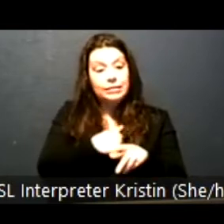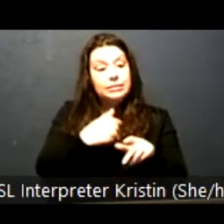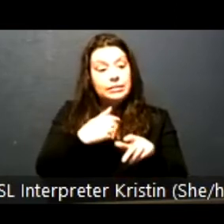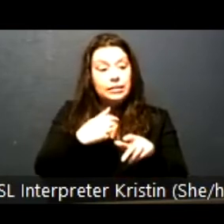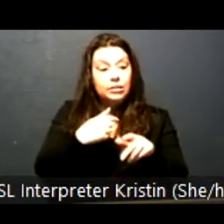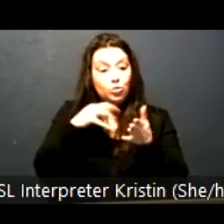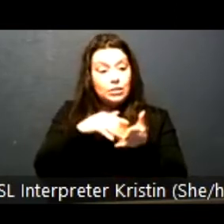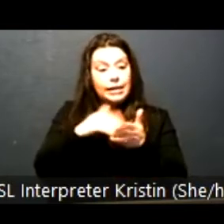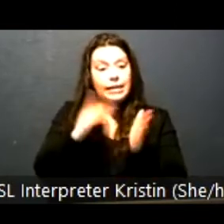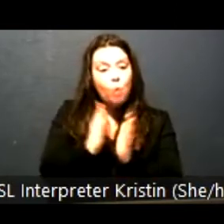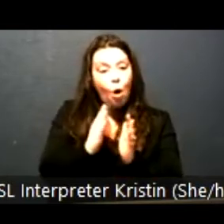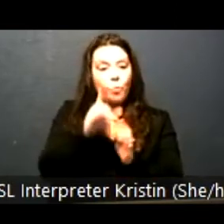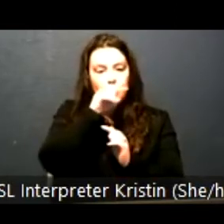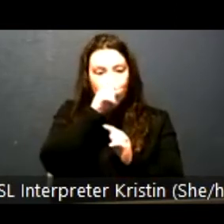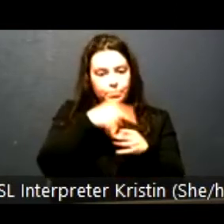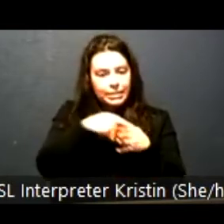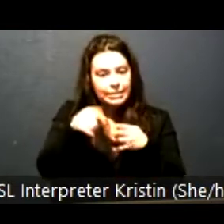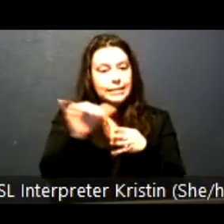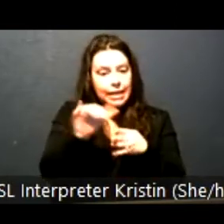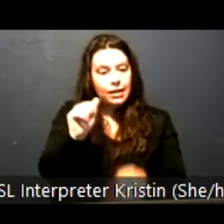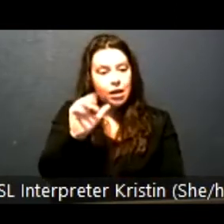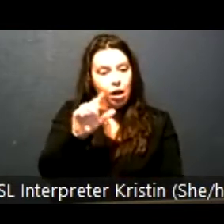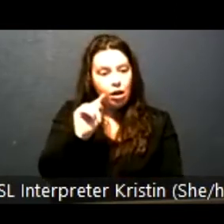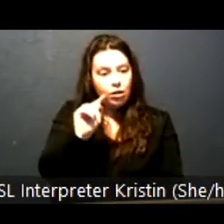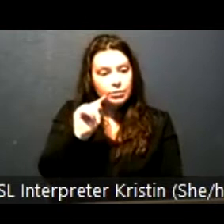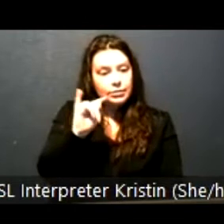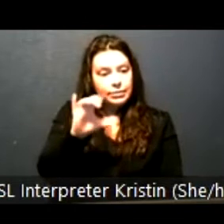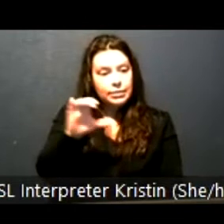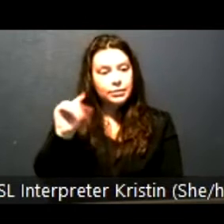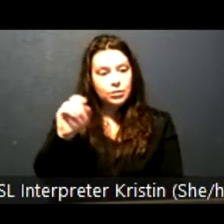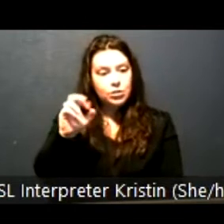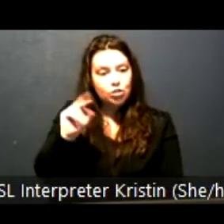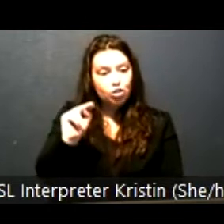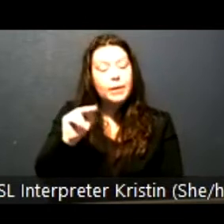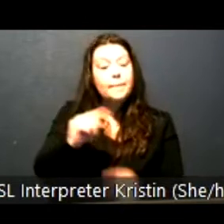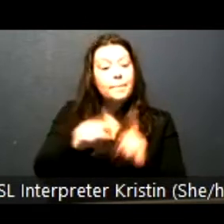Arctic terns, but because they don't communicate with a satellite, they just record light and we